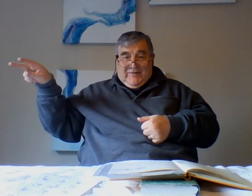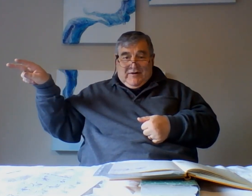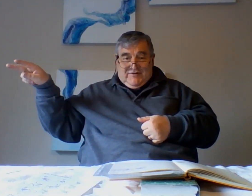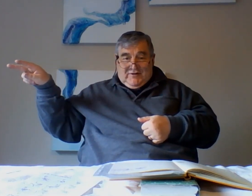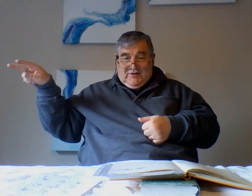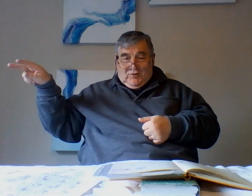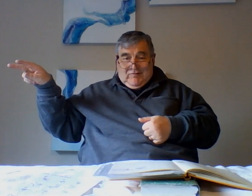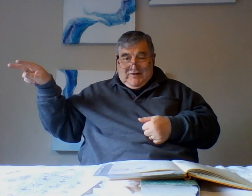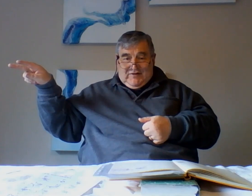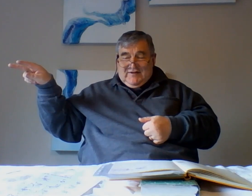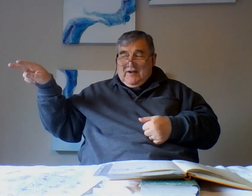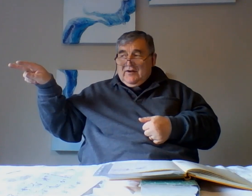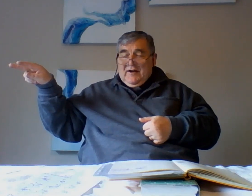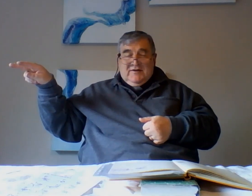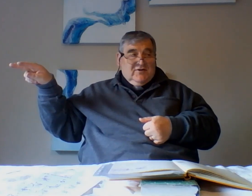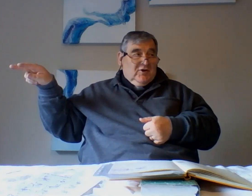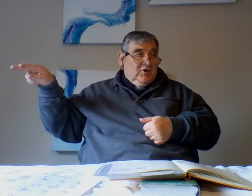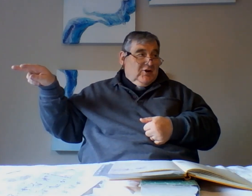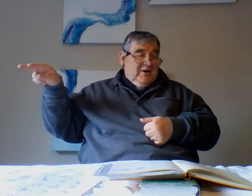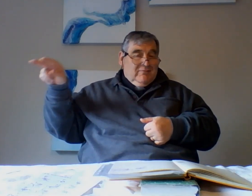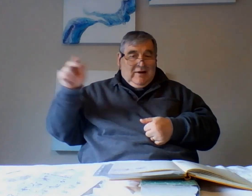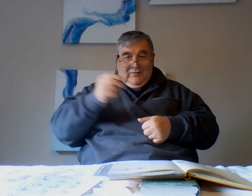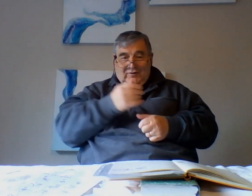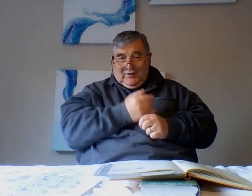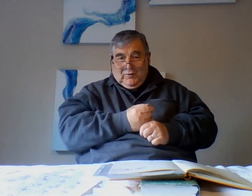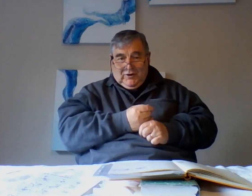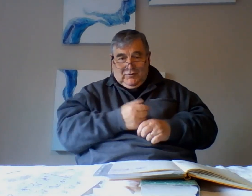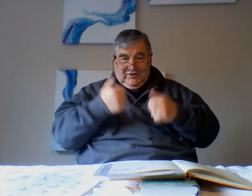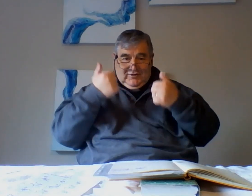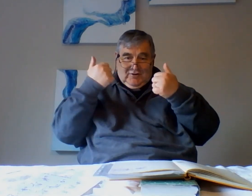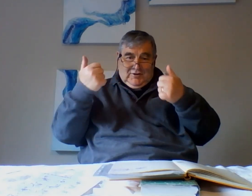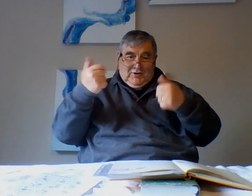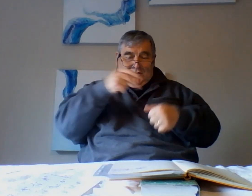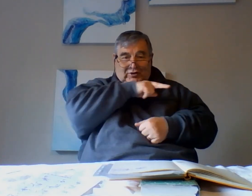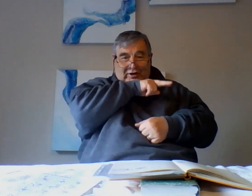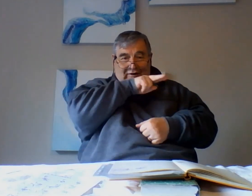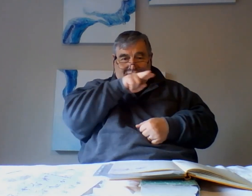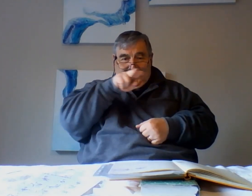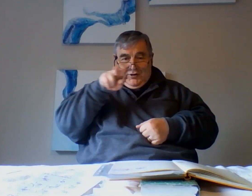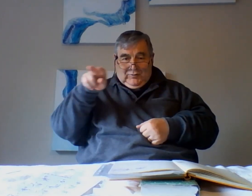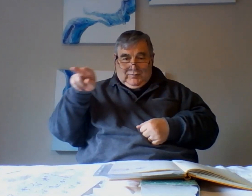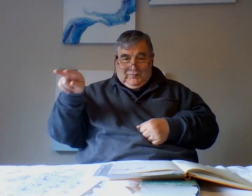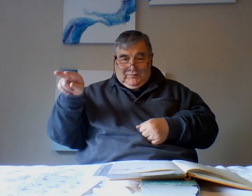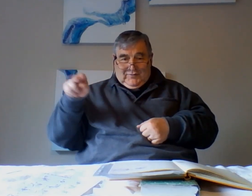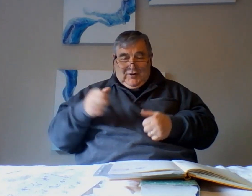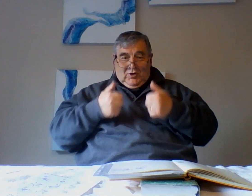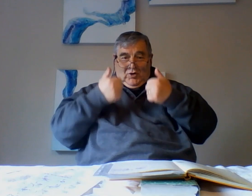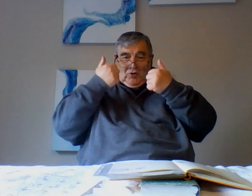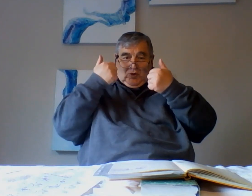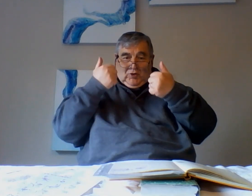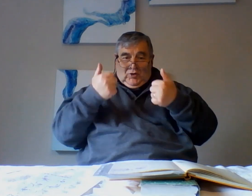outside the door into the sunlight and you're looking around at the world.